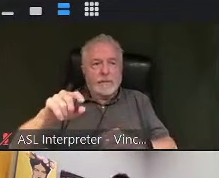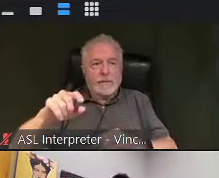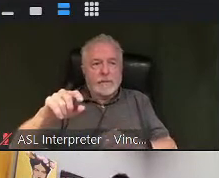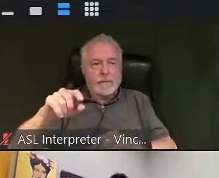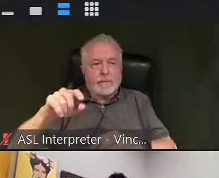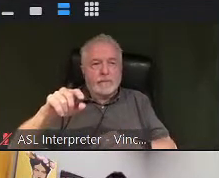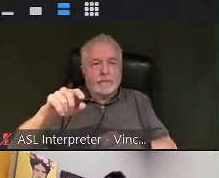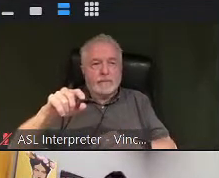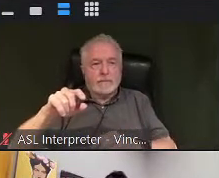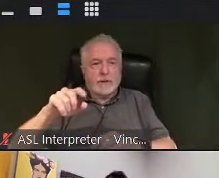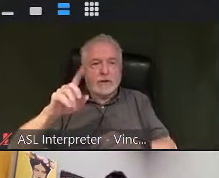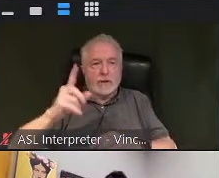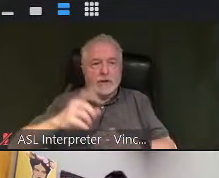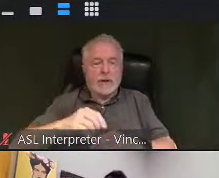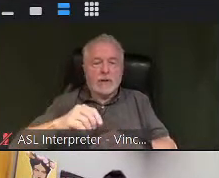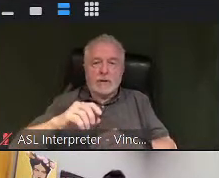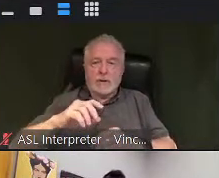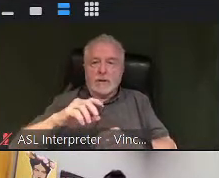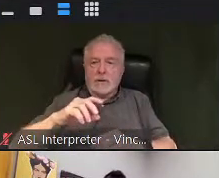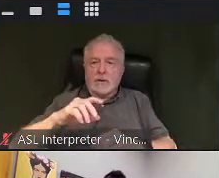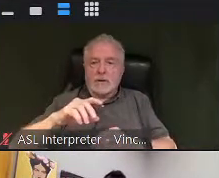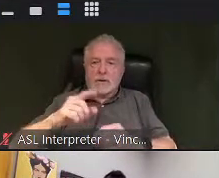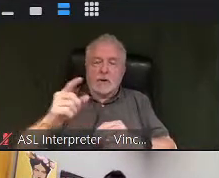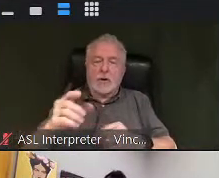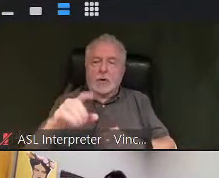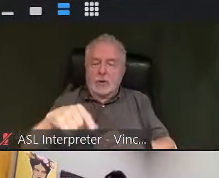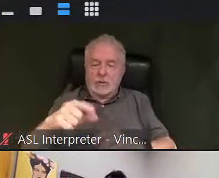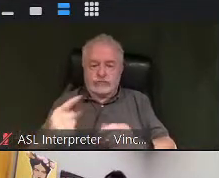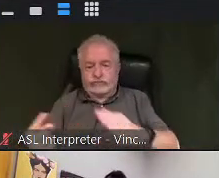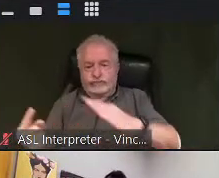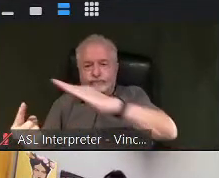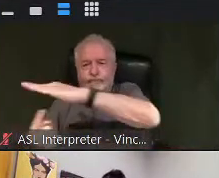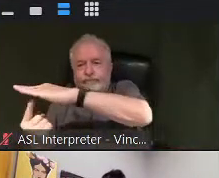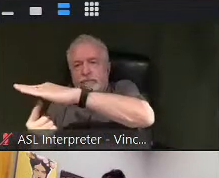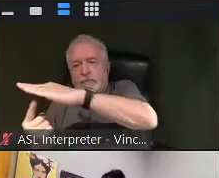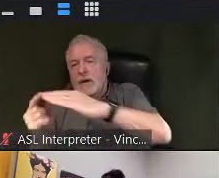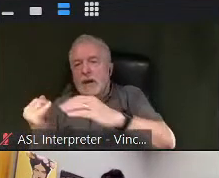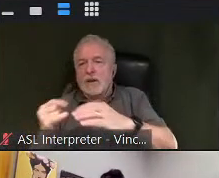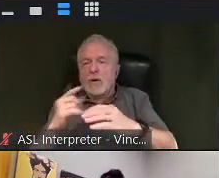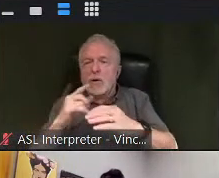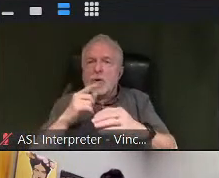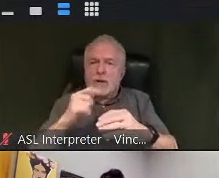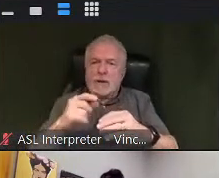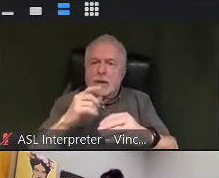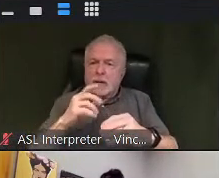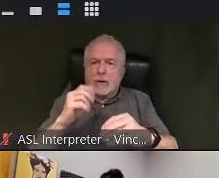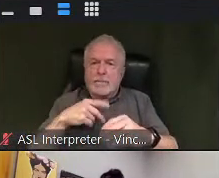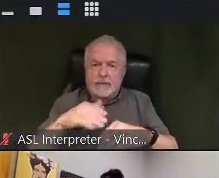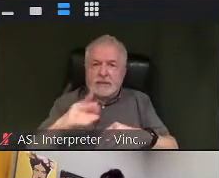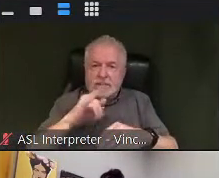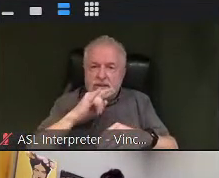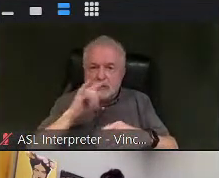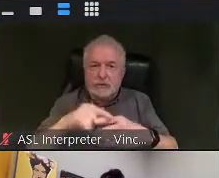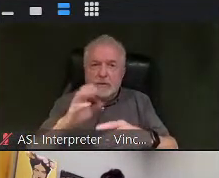who's going to get one team but the Gorin team who disappeared? I don't want to send the kids to back to school.